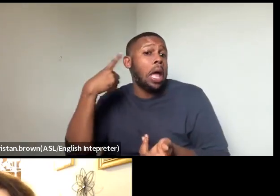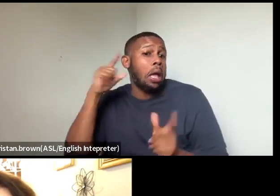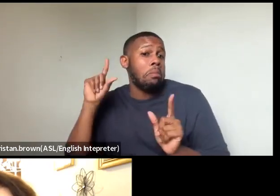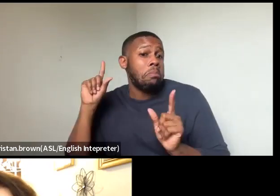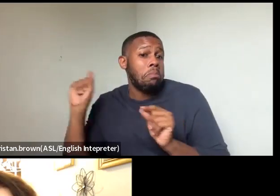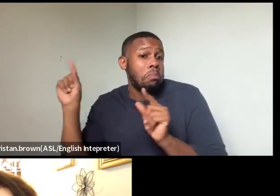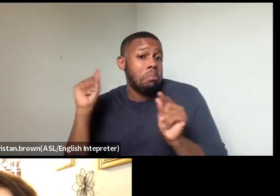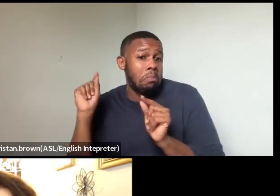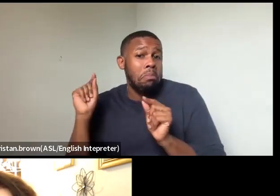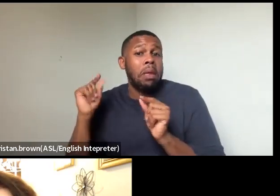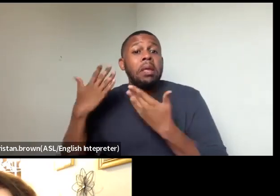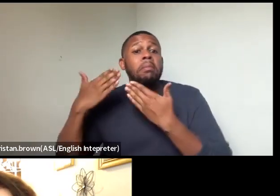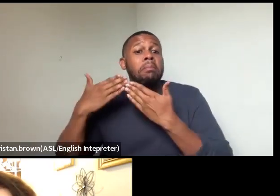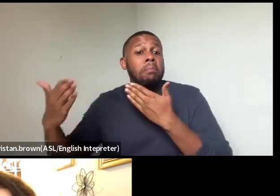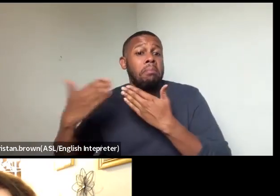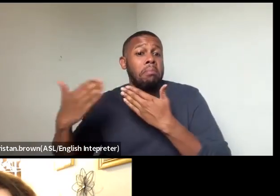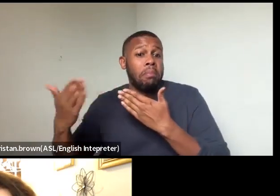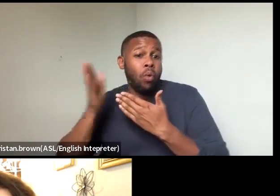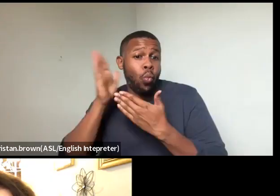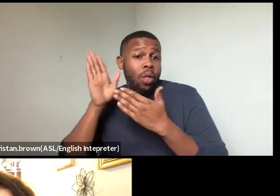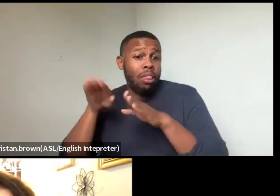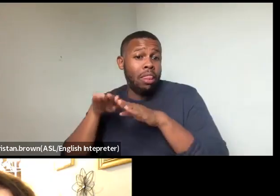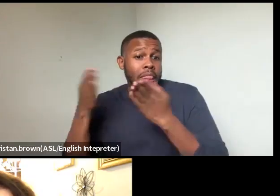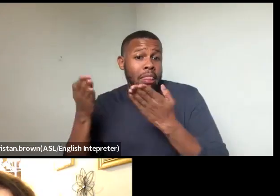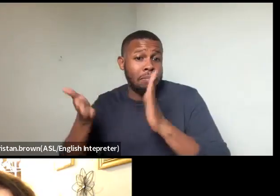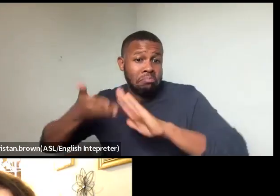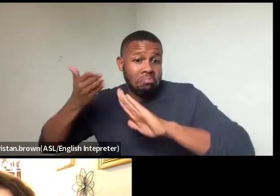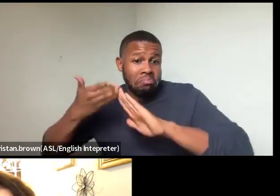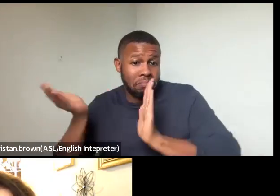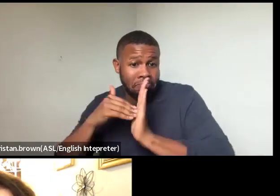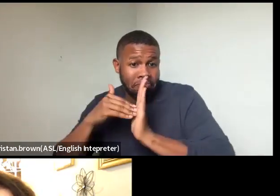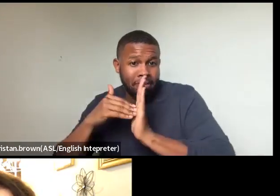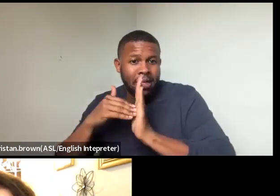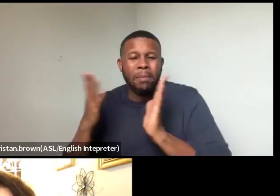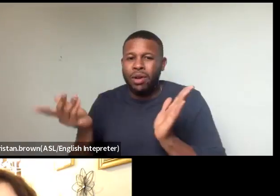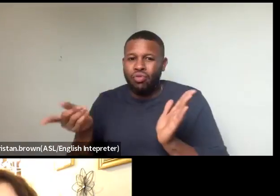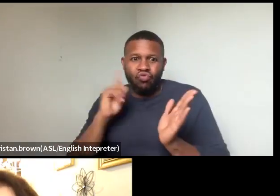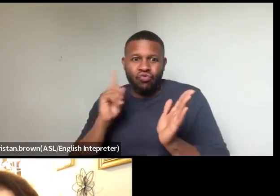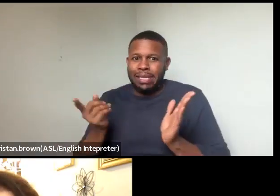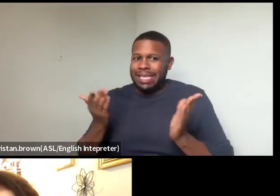defunct at least temporarily. I know that President Biden was very interested in extending the